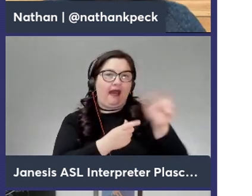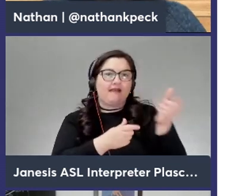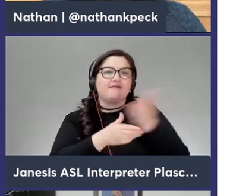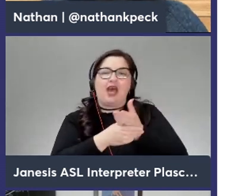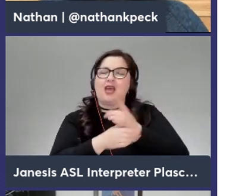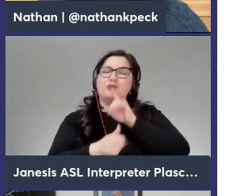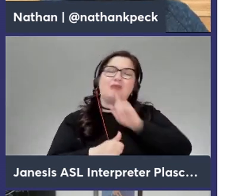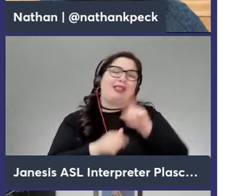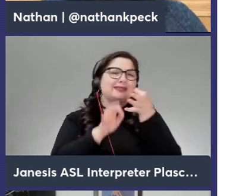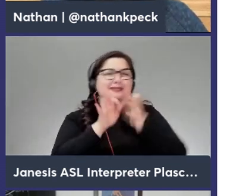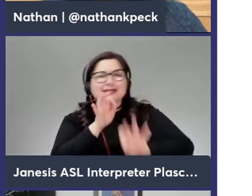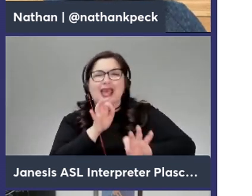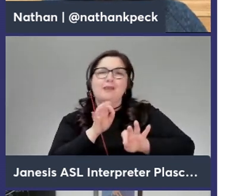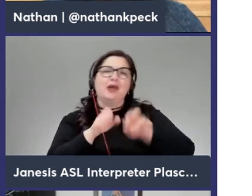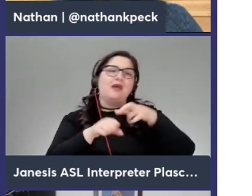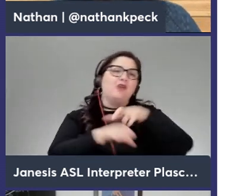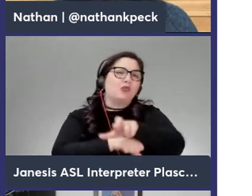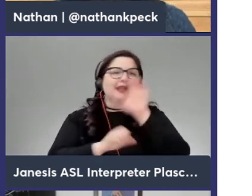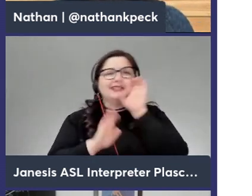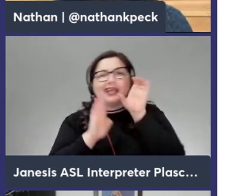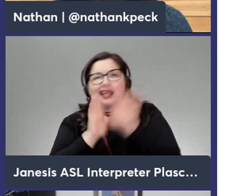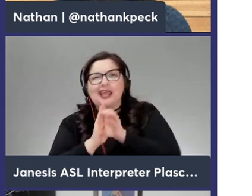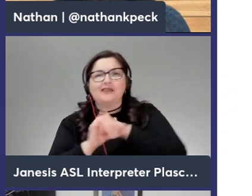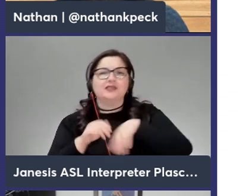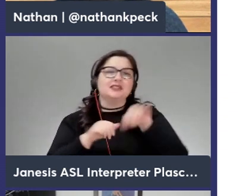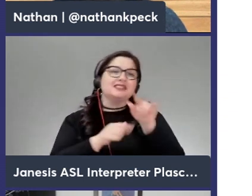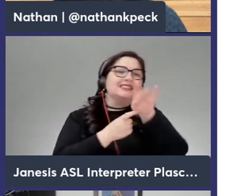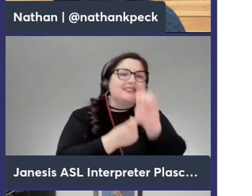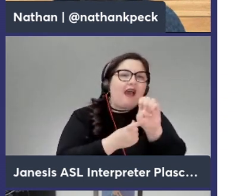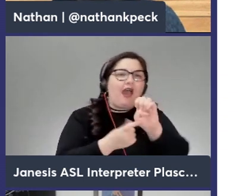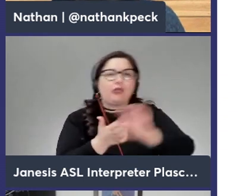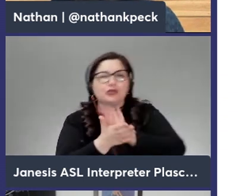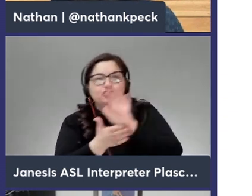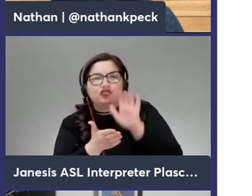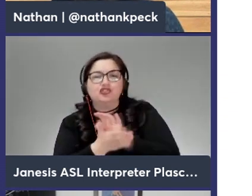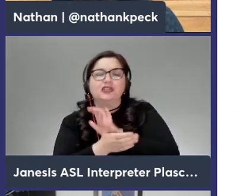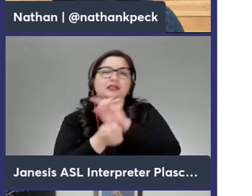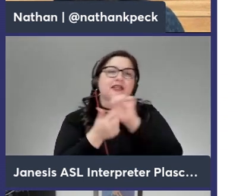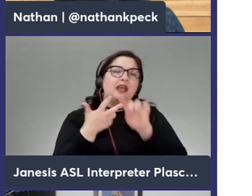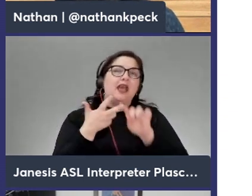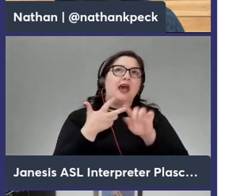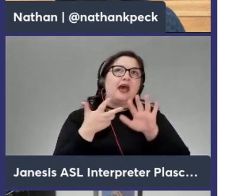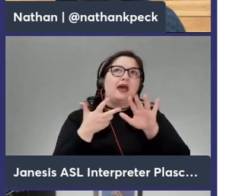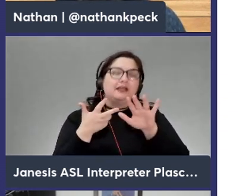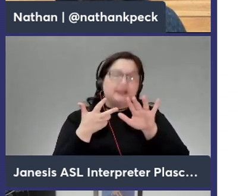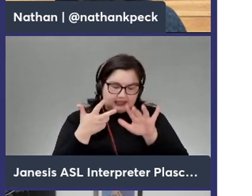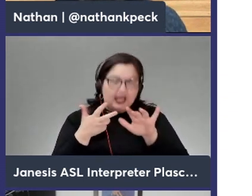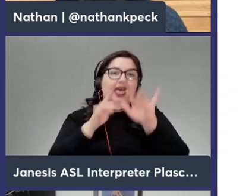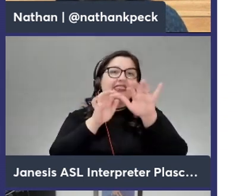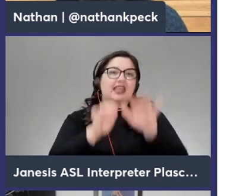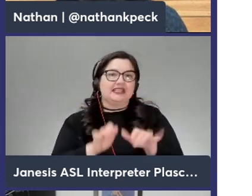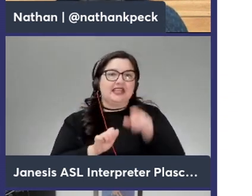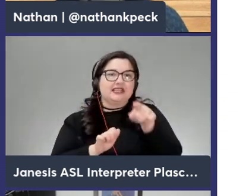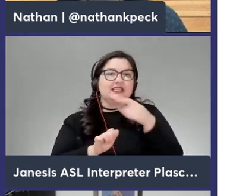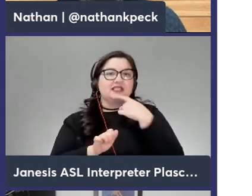It has reference to an image, reference to a style sheet, and the text that says "You rolled a 5."